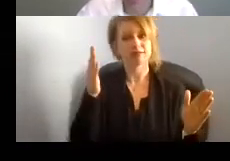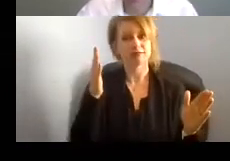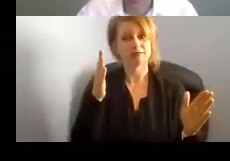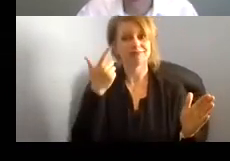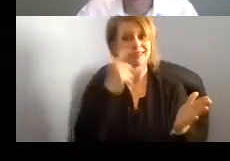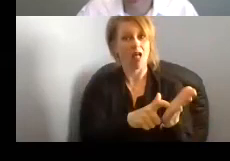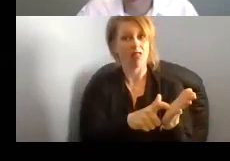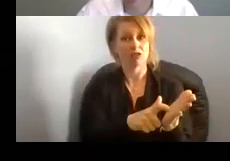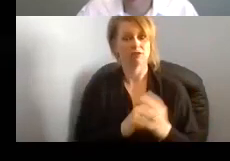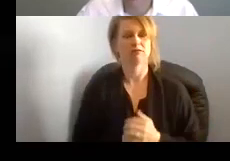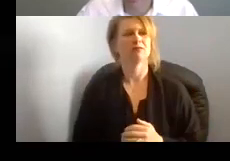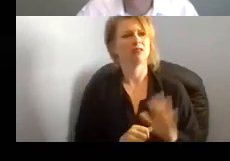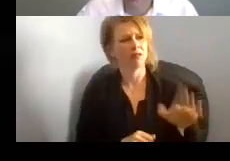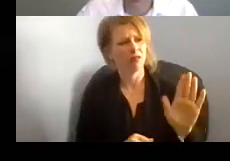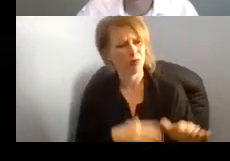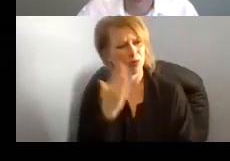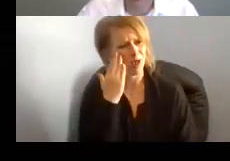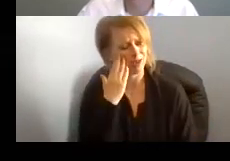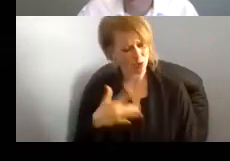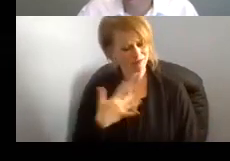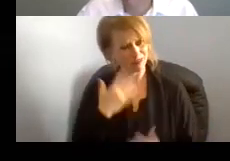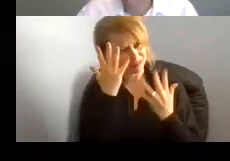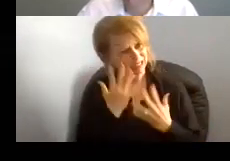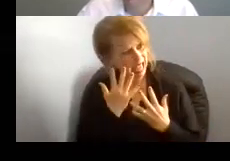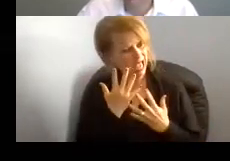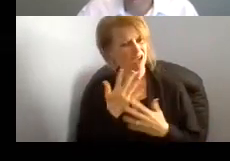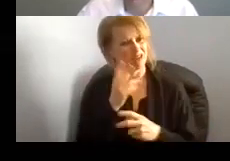I know you feel very sad about that. It’s hard to miss – you miss your friends,